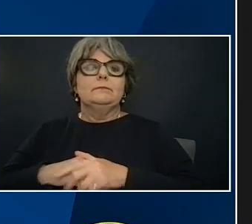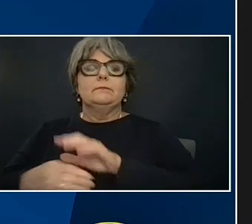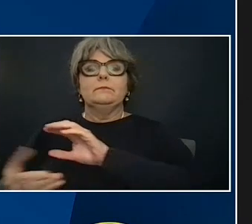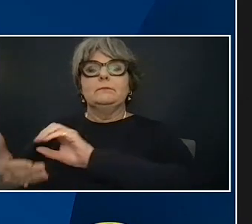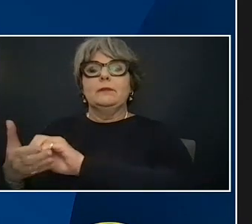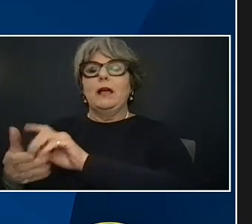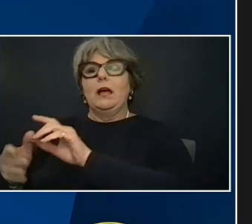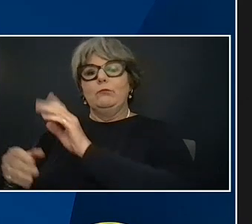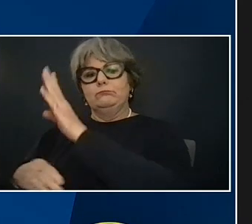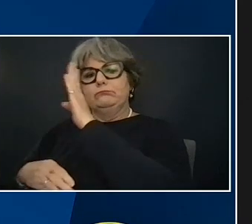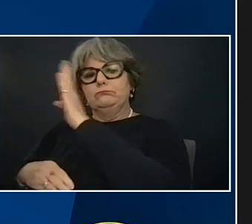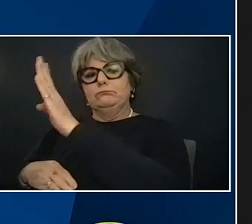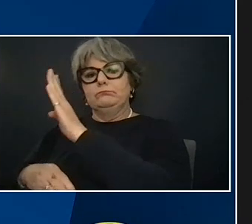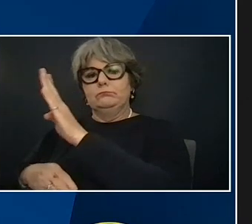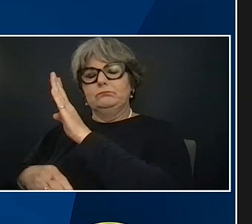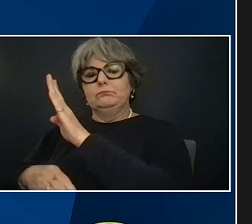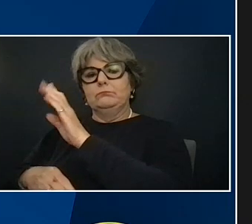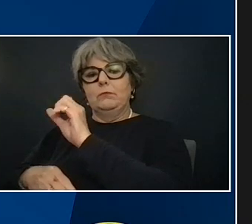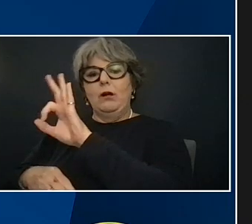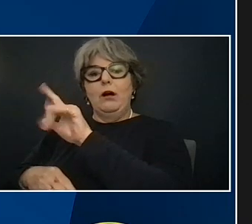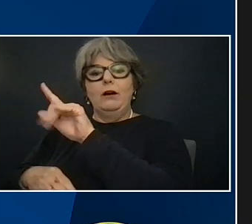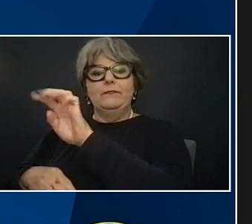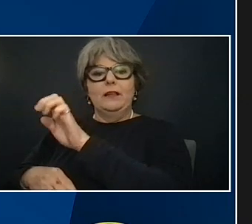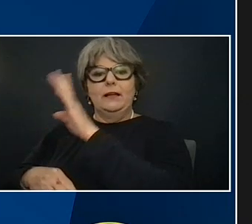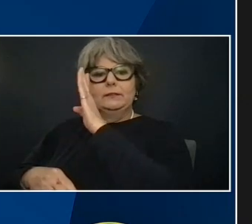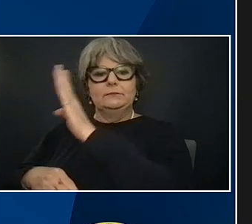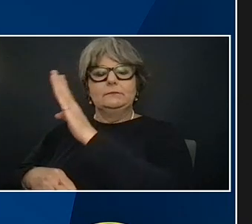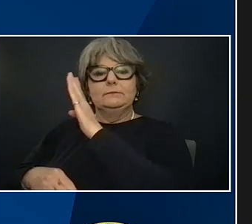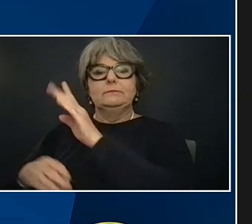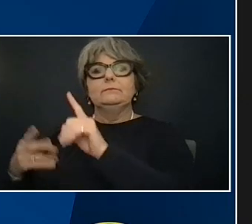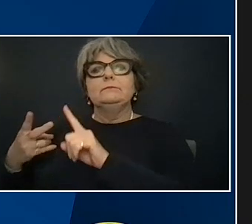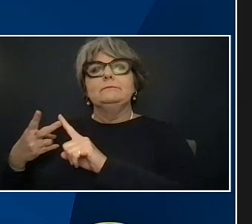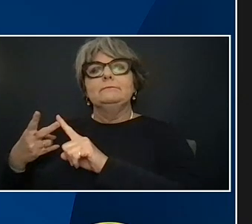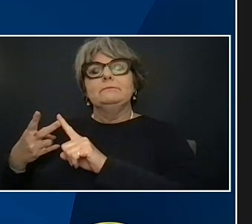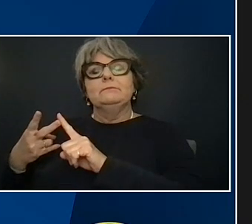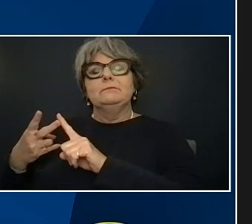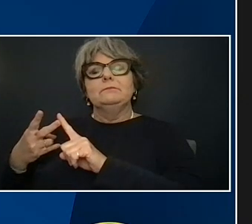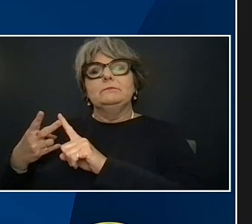offline if you want on that, Scott, b